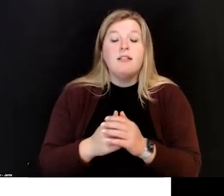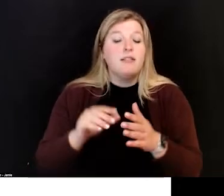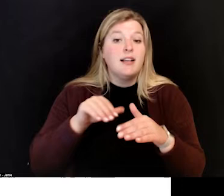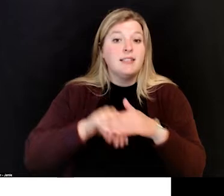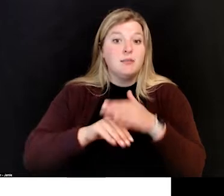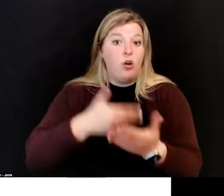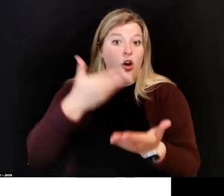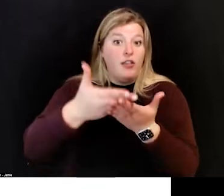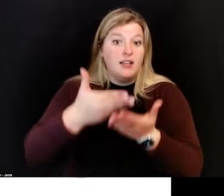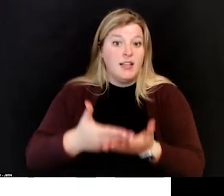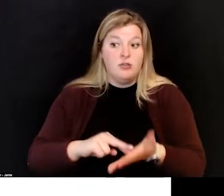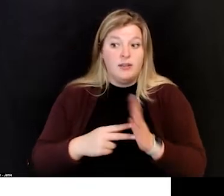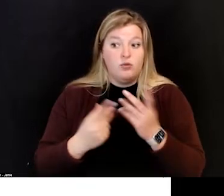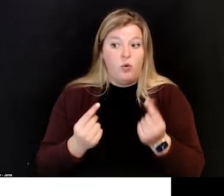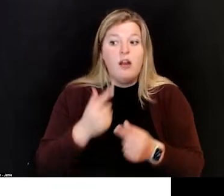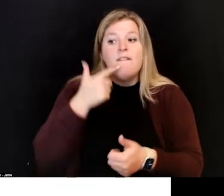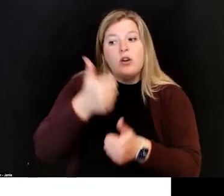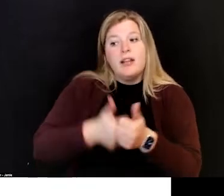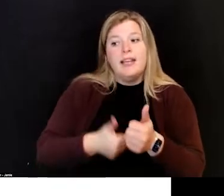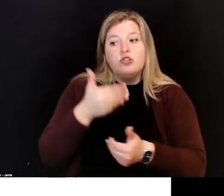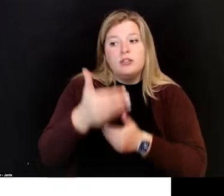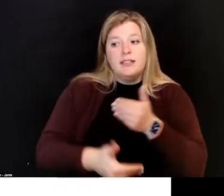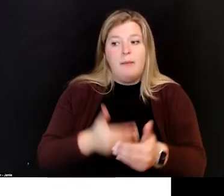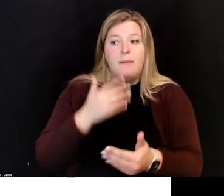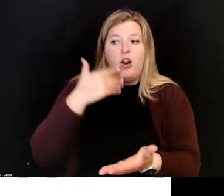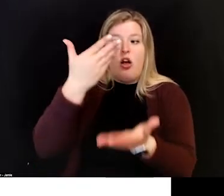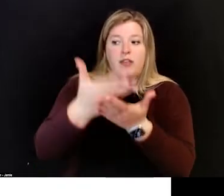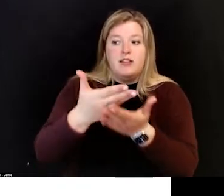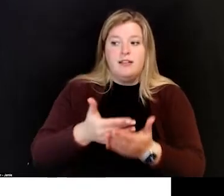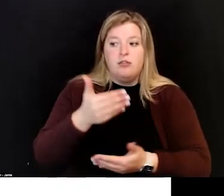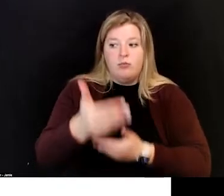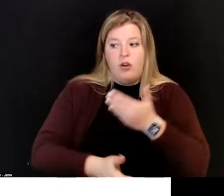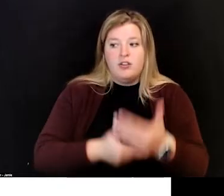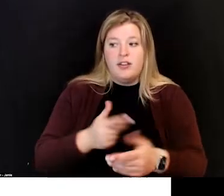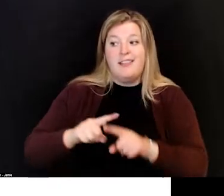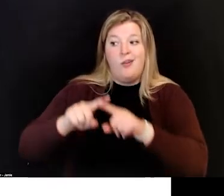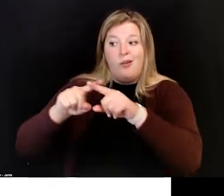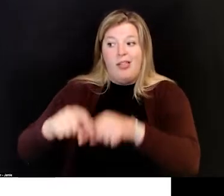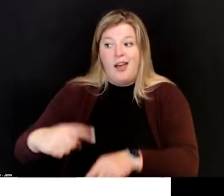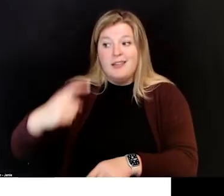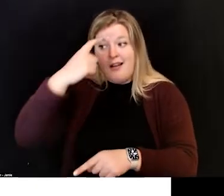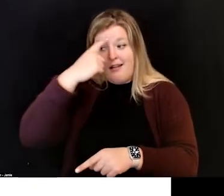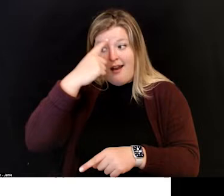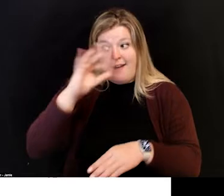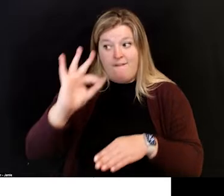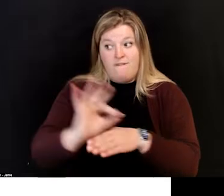and it says, "For each step in an authentication process "that relies on a cognitive function test,